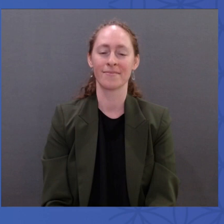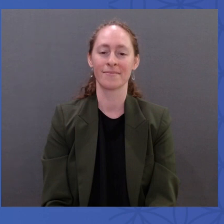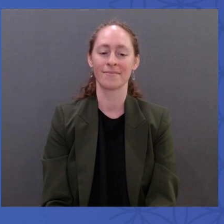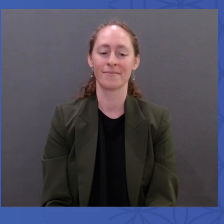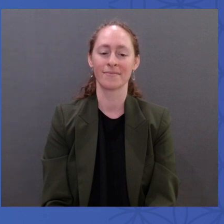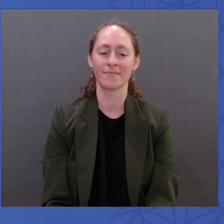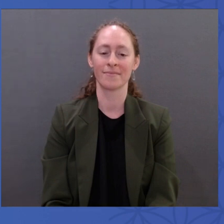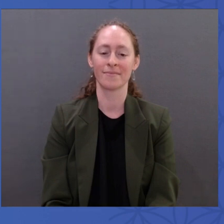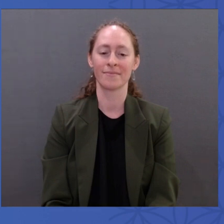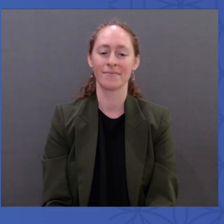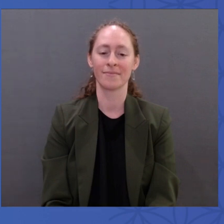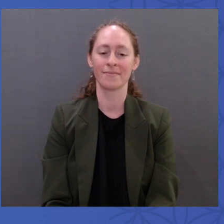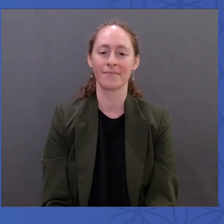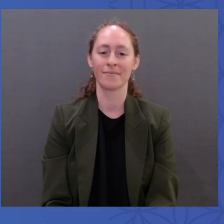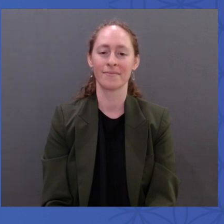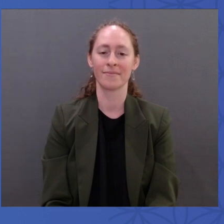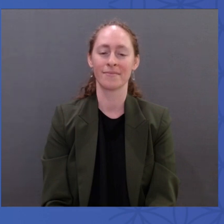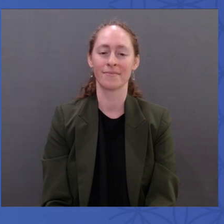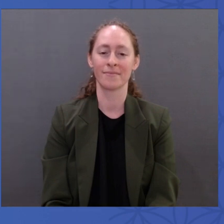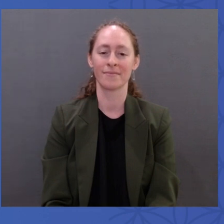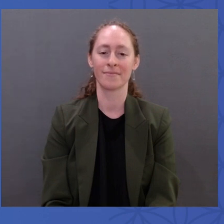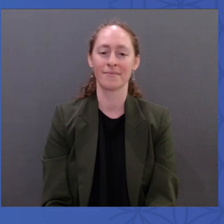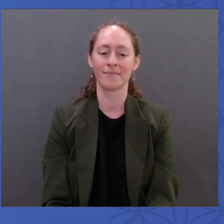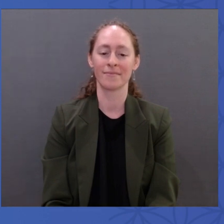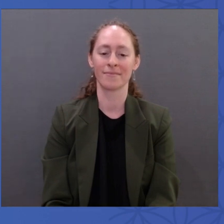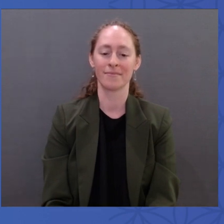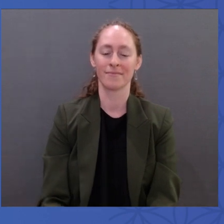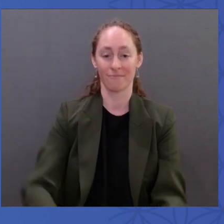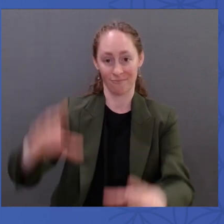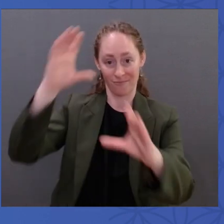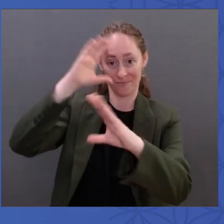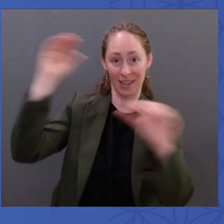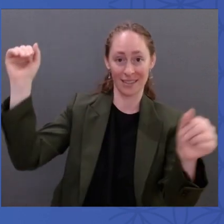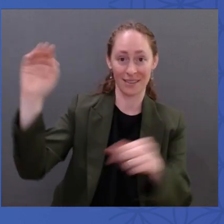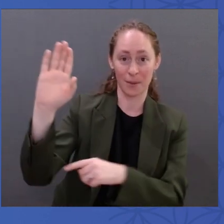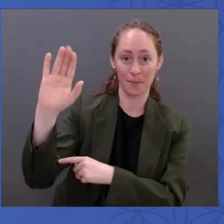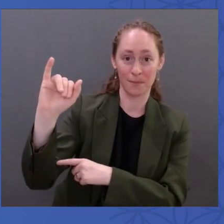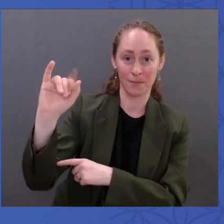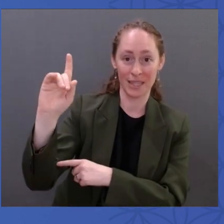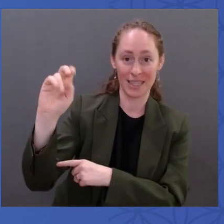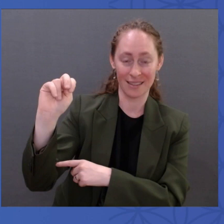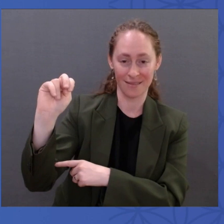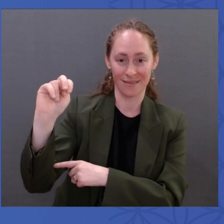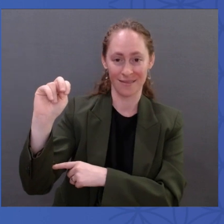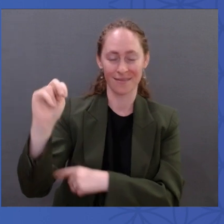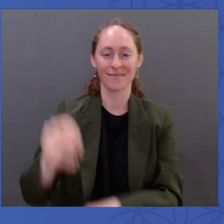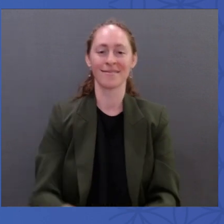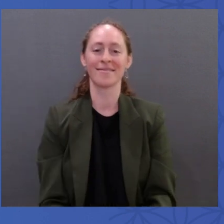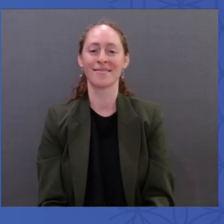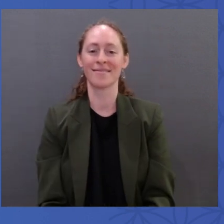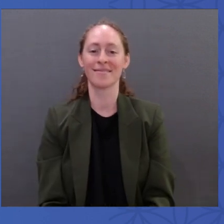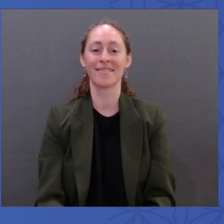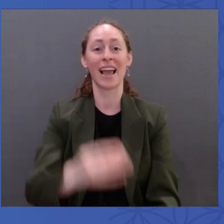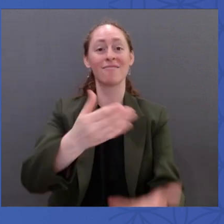President Biden. Prime Minister Kishida, Excellencies, I wish to express my thanks to President Biden